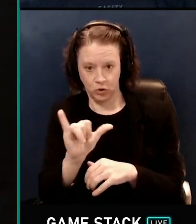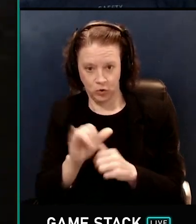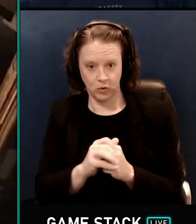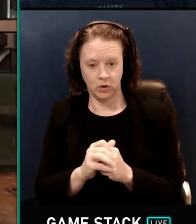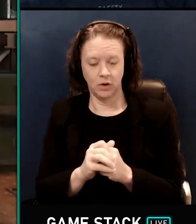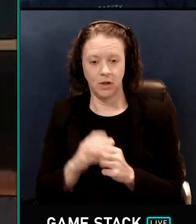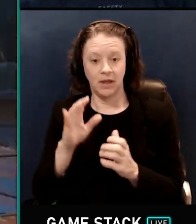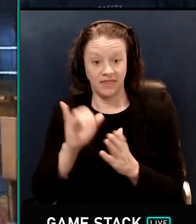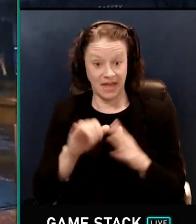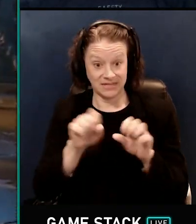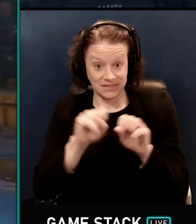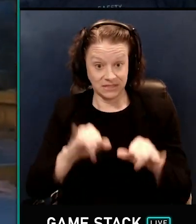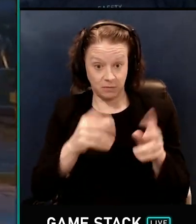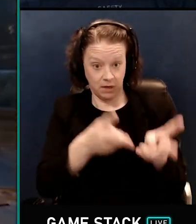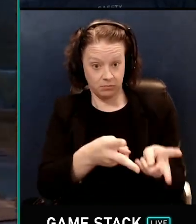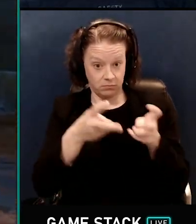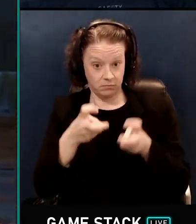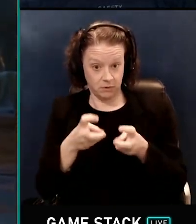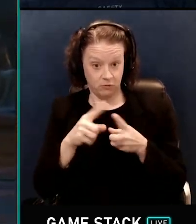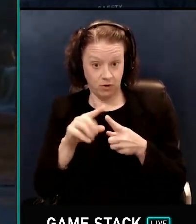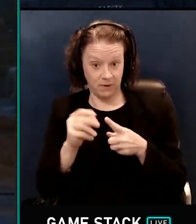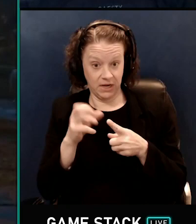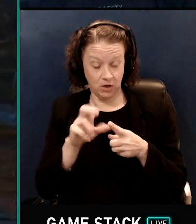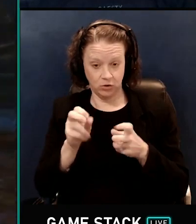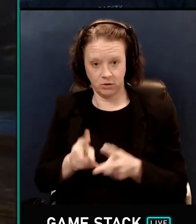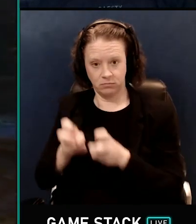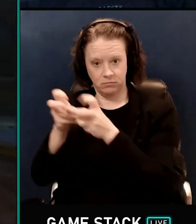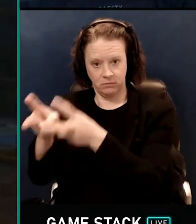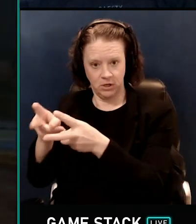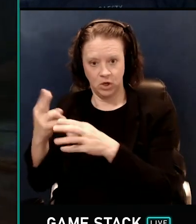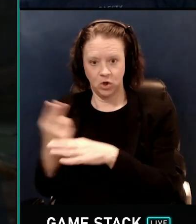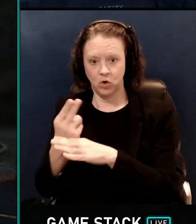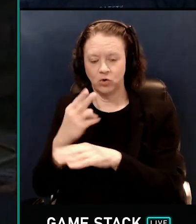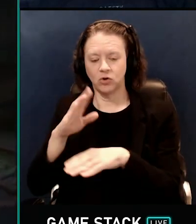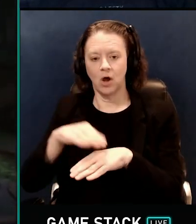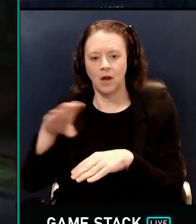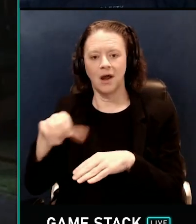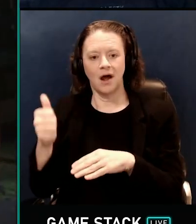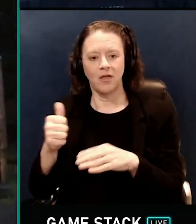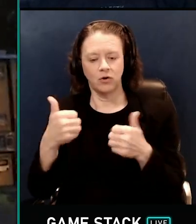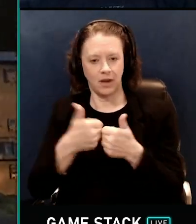out of gears and reuse it on other game titles. Another Unreal Engine idles as well.